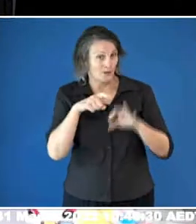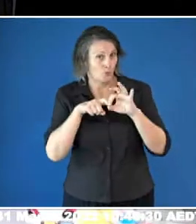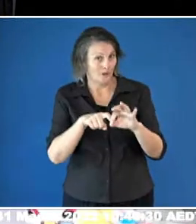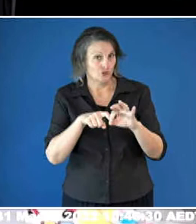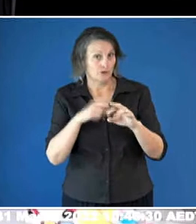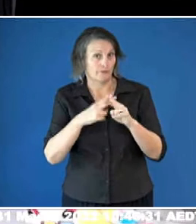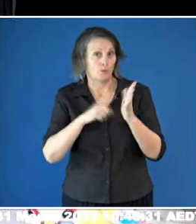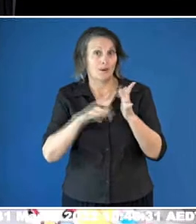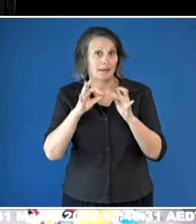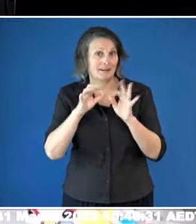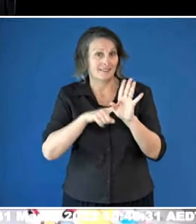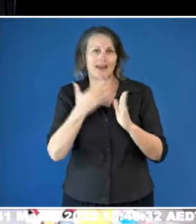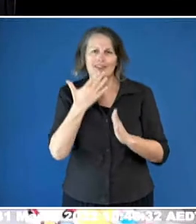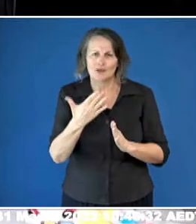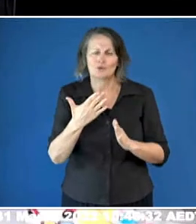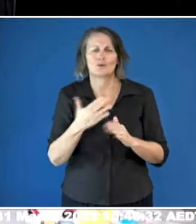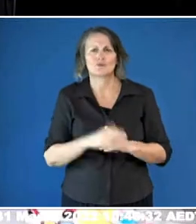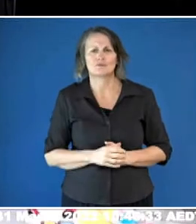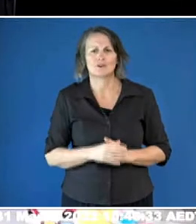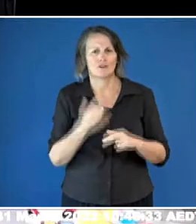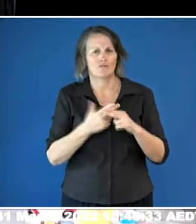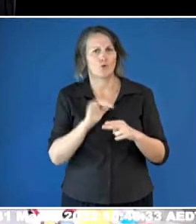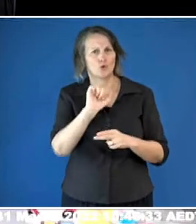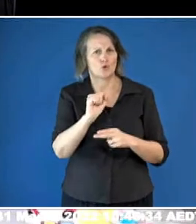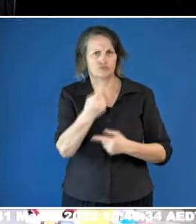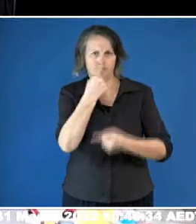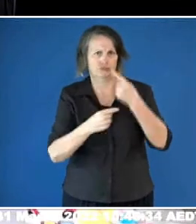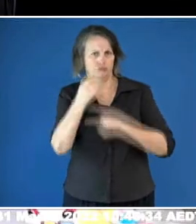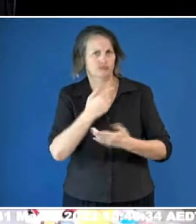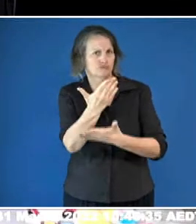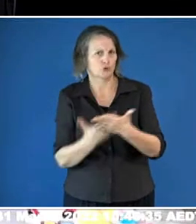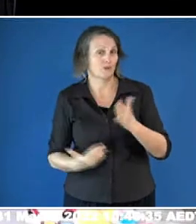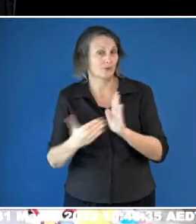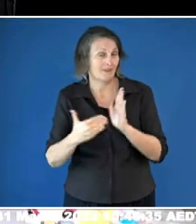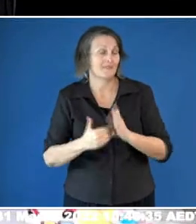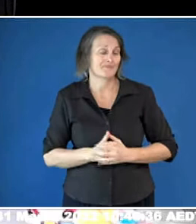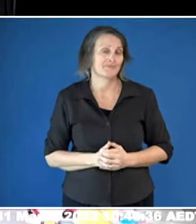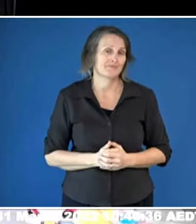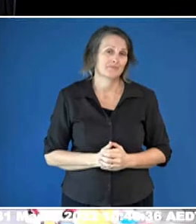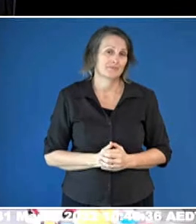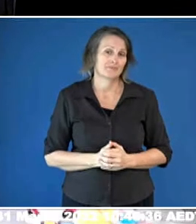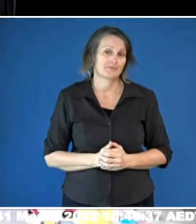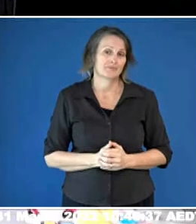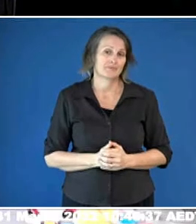And thank you so much for your evidence today and to putting your experiences on the